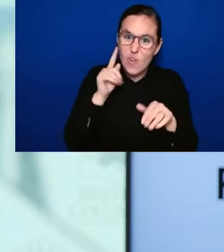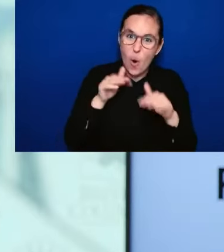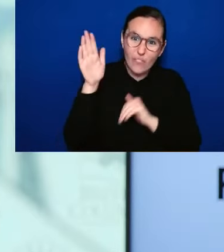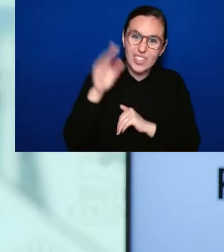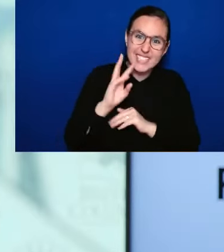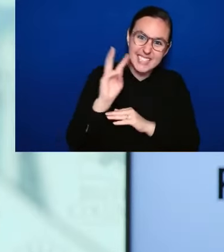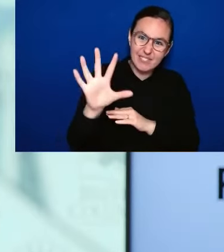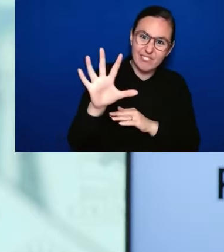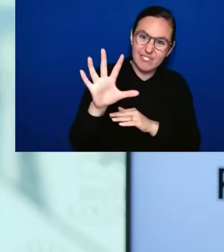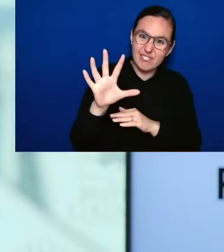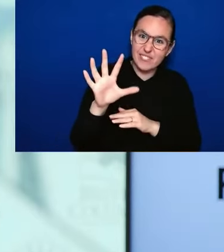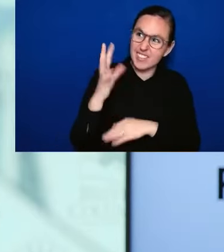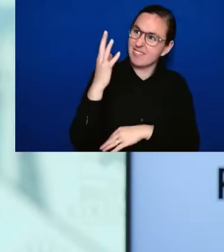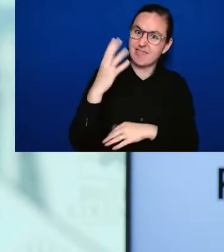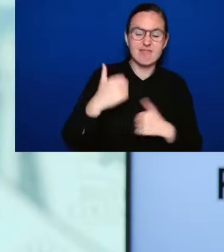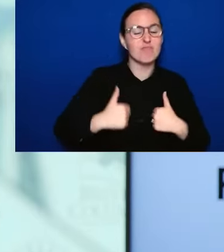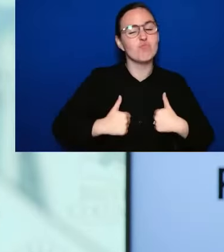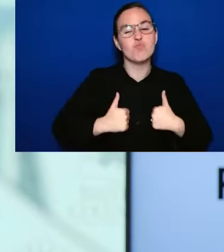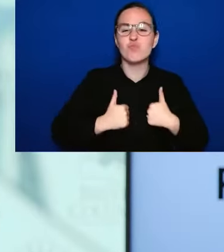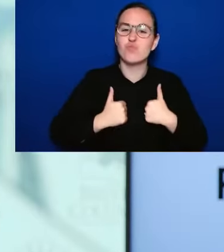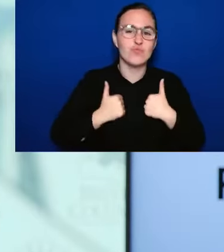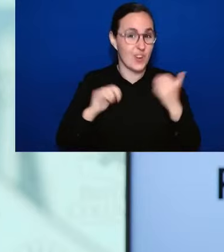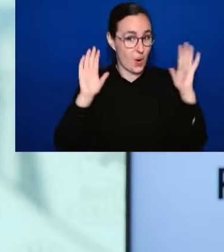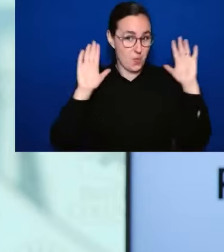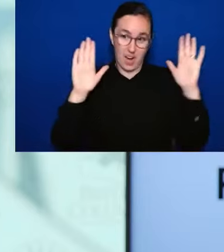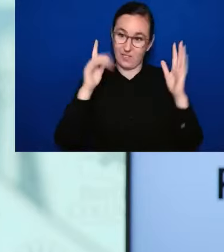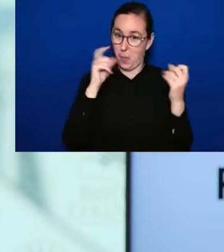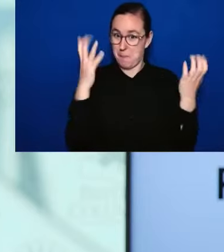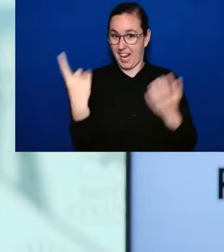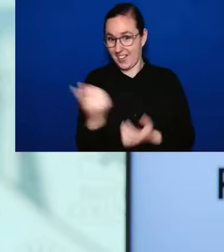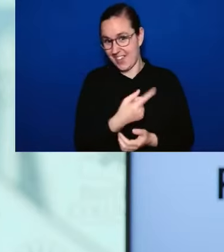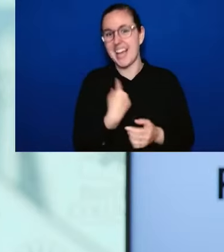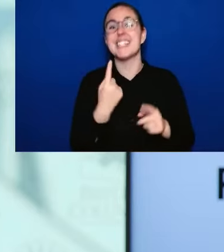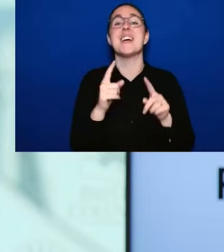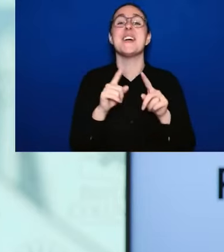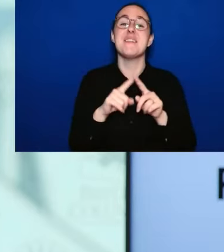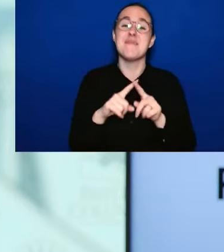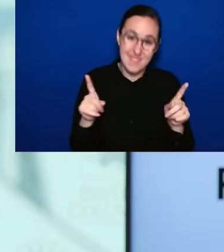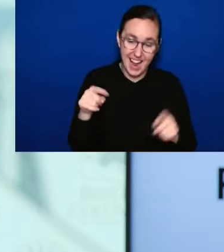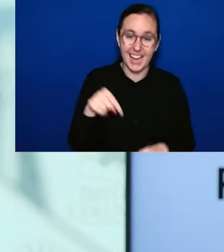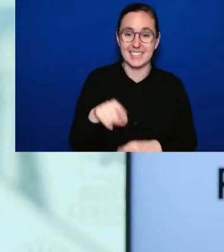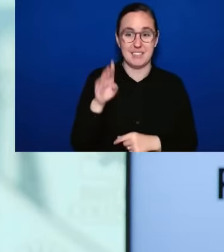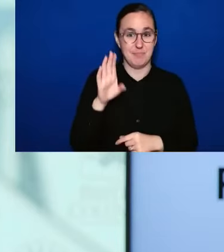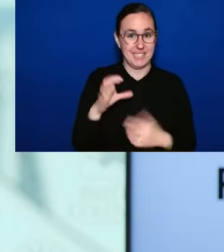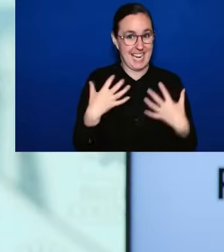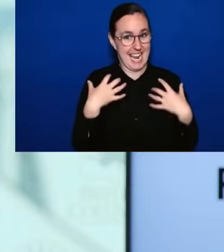that will present challenges for healthcare system and obviously